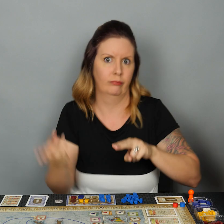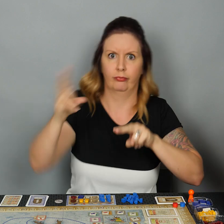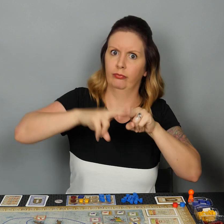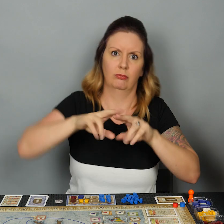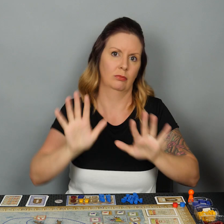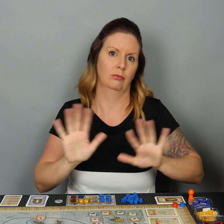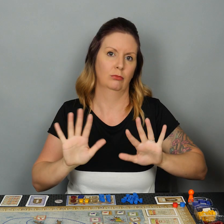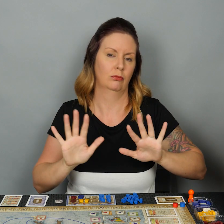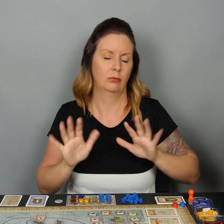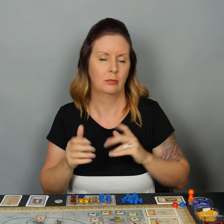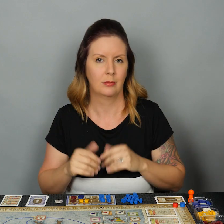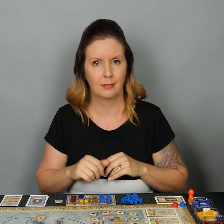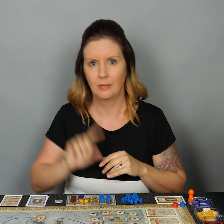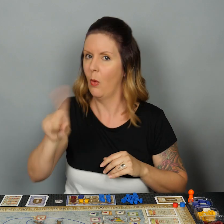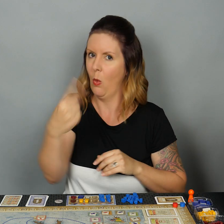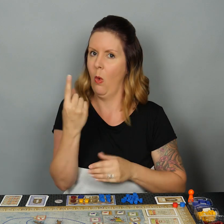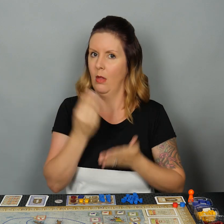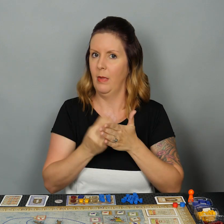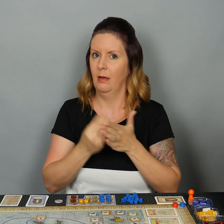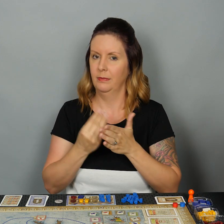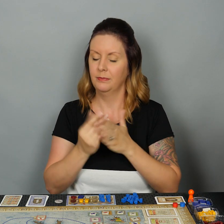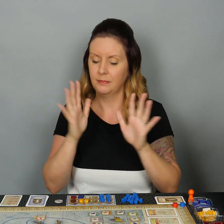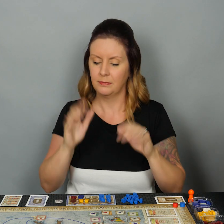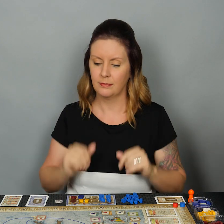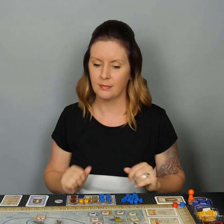The resource costs don’t increase, only the money.